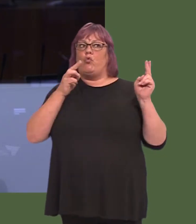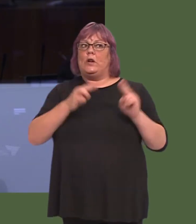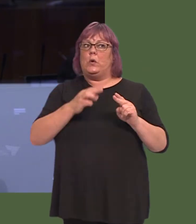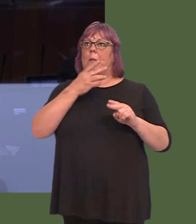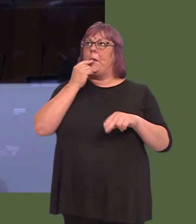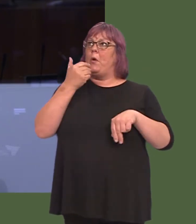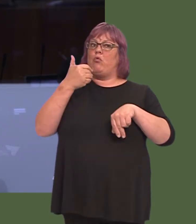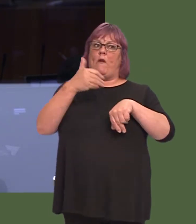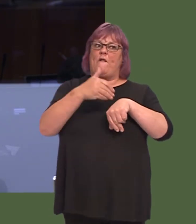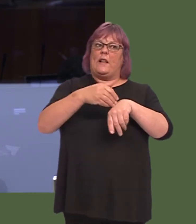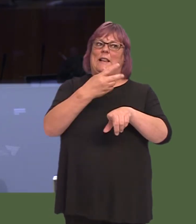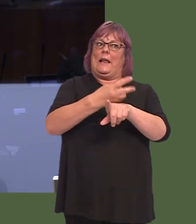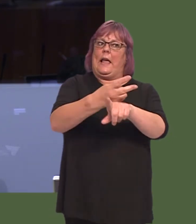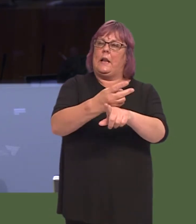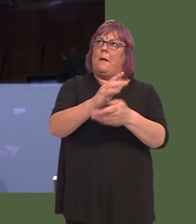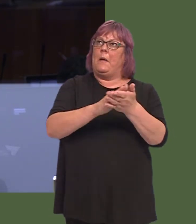rates is training prior to release.